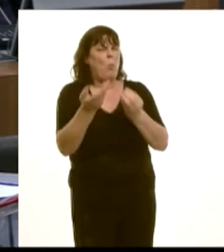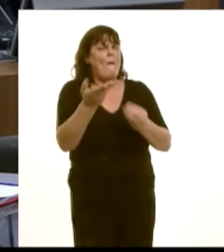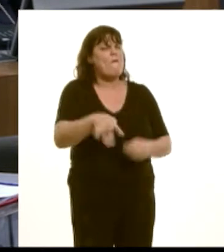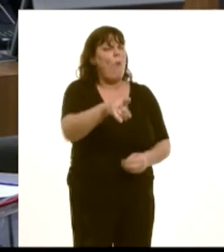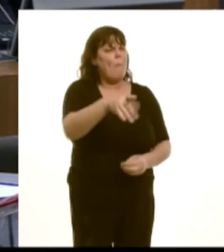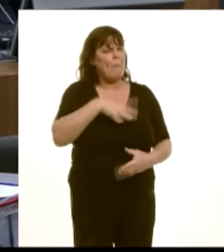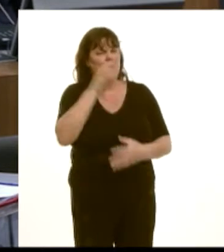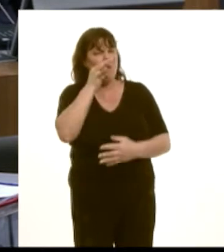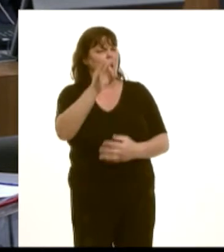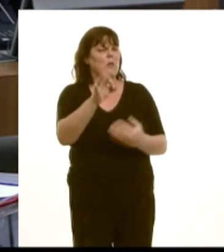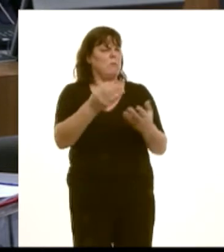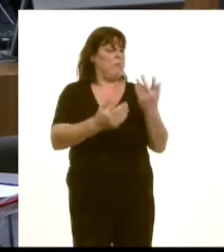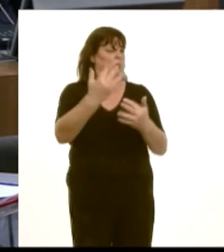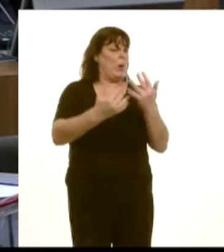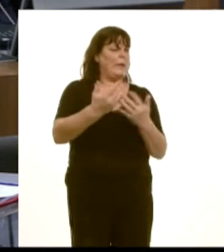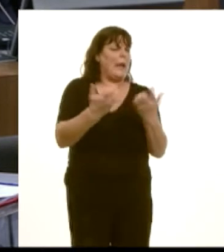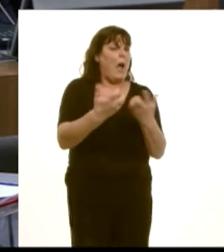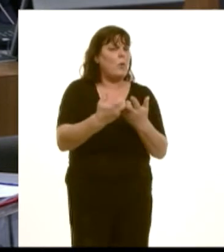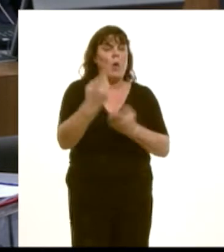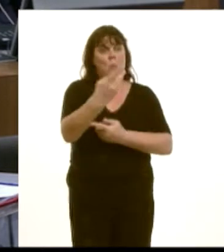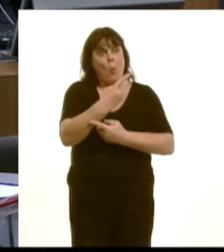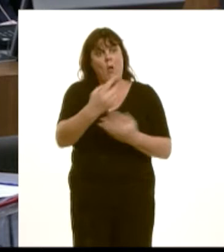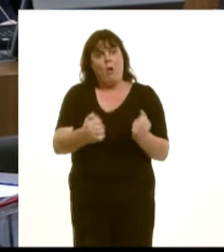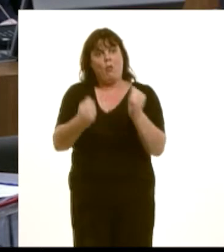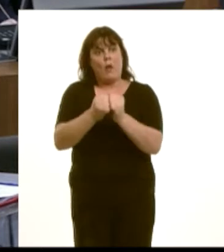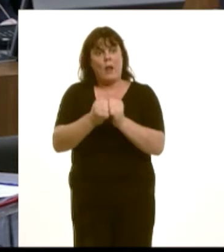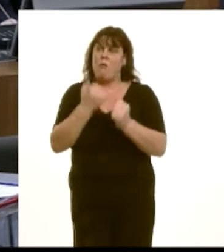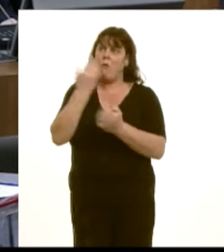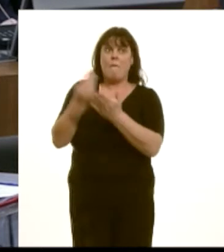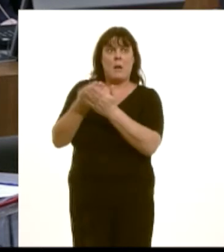agree that Wales is underfunded. When she produces figures that support her.